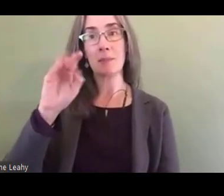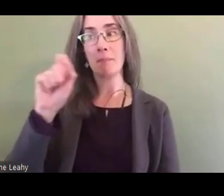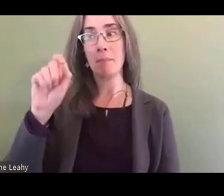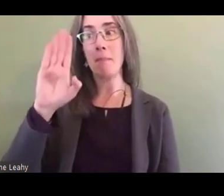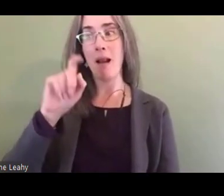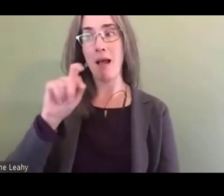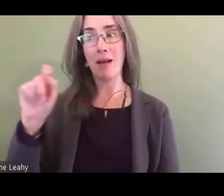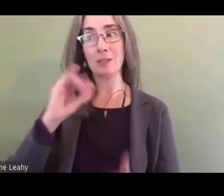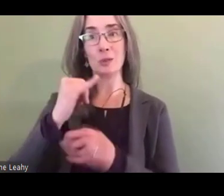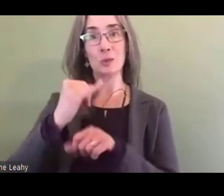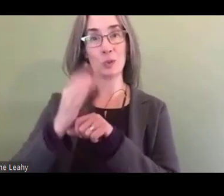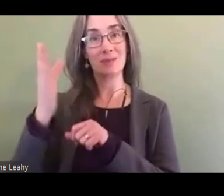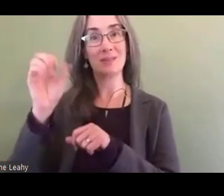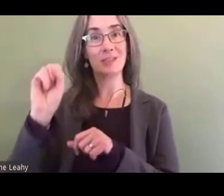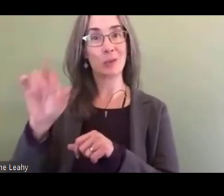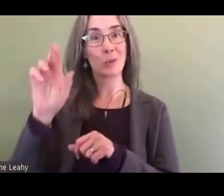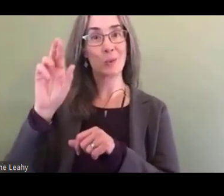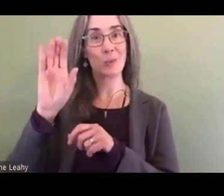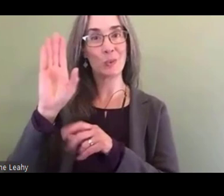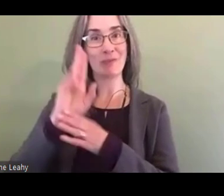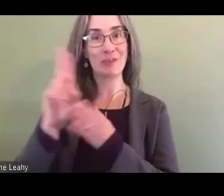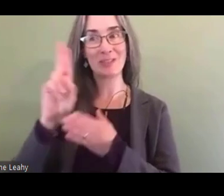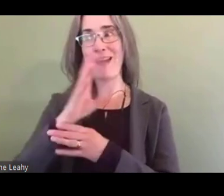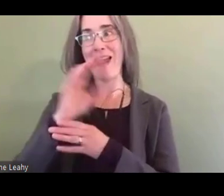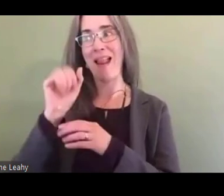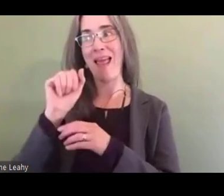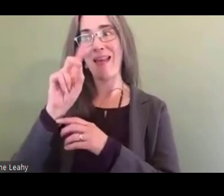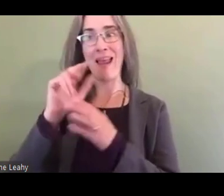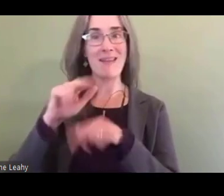I want to welcome you to this special episode of ADA Live!.